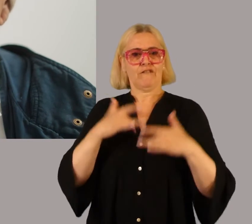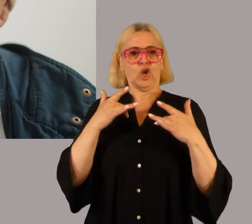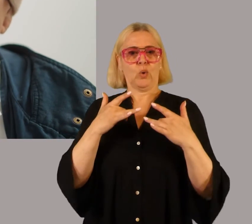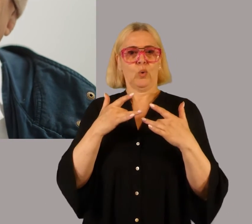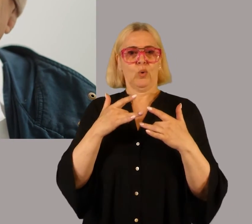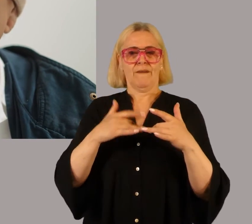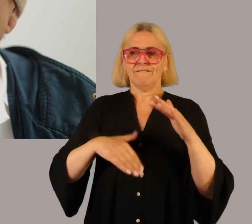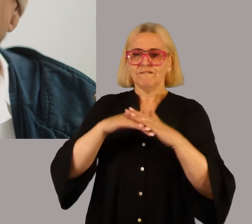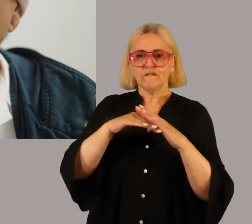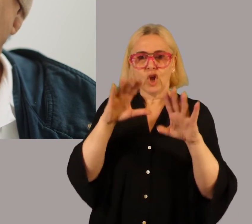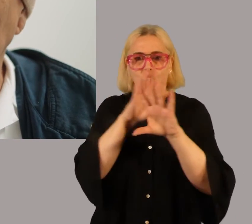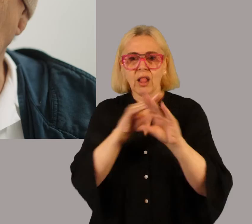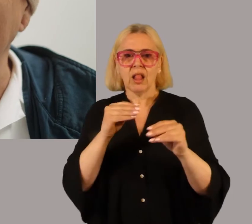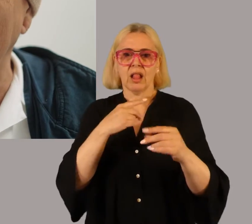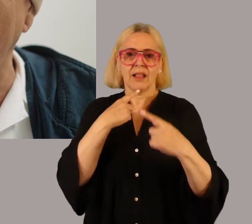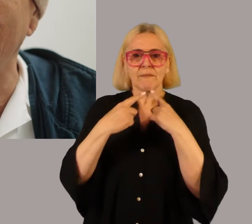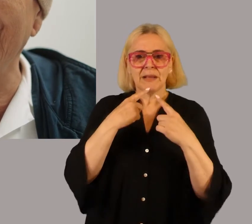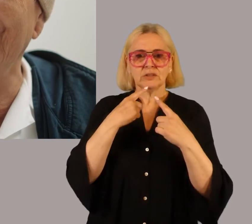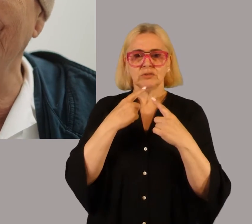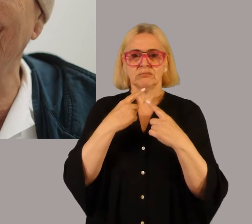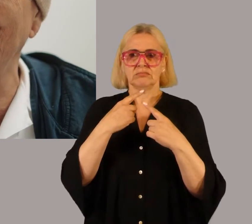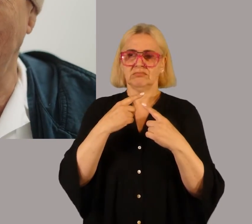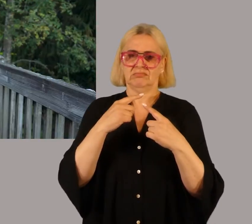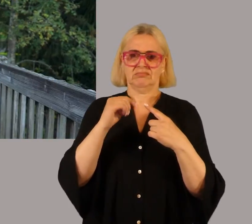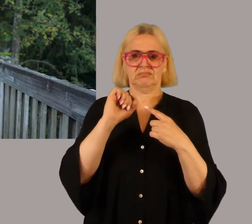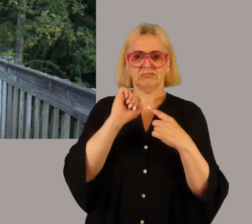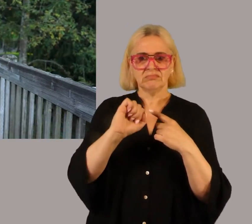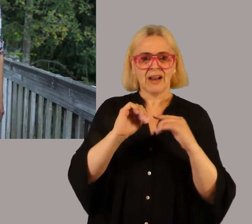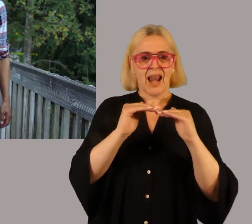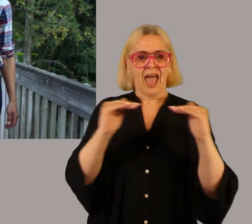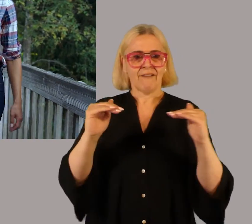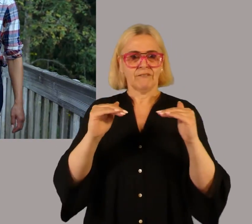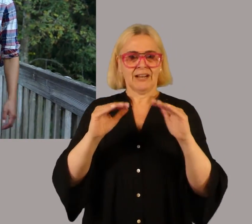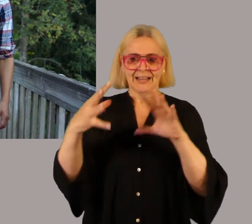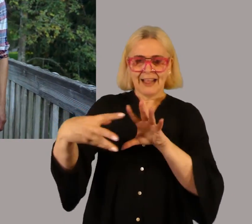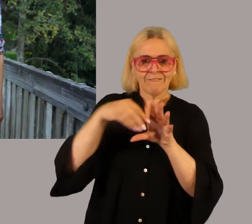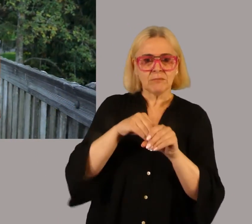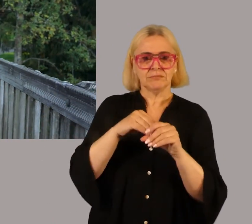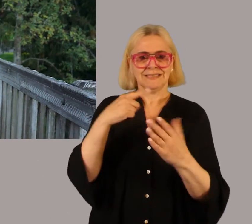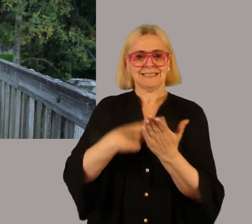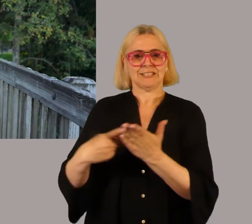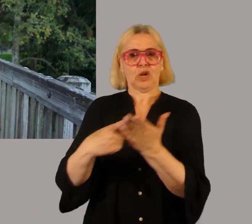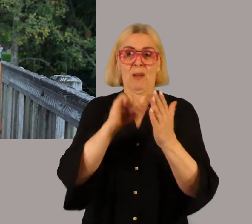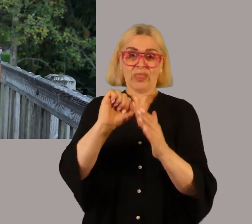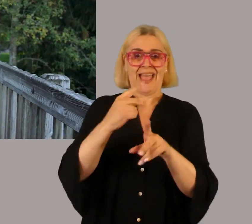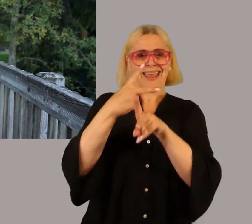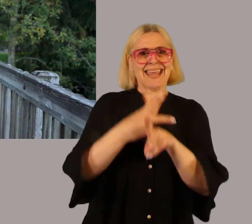them to exercise their voices, become fully informed, and choose their level of involvement